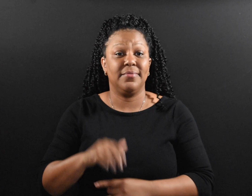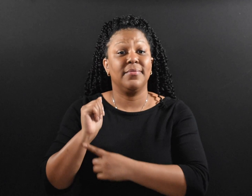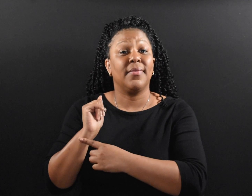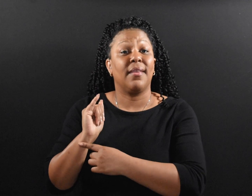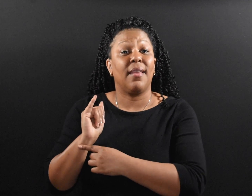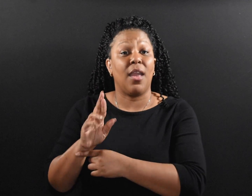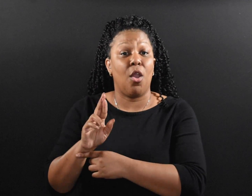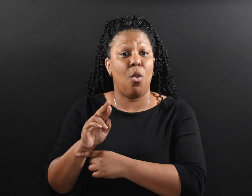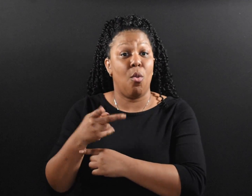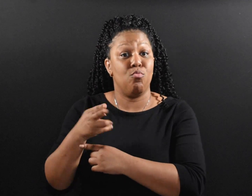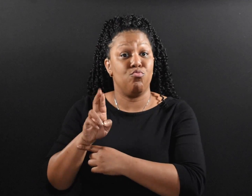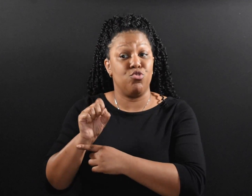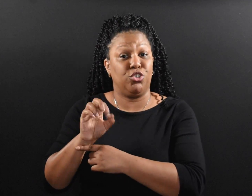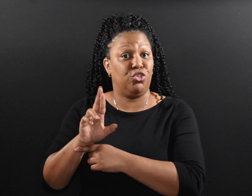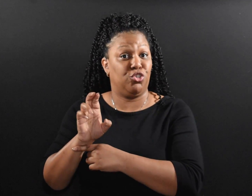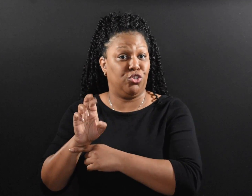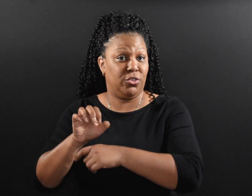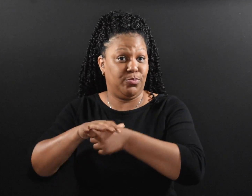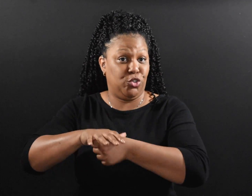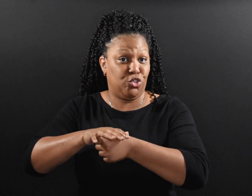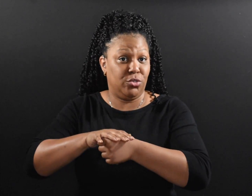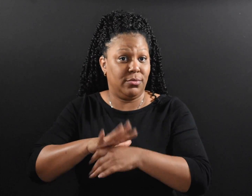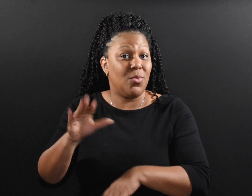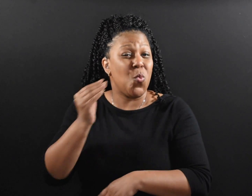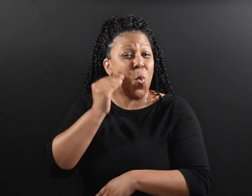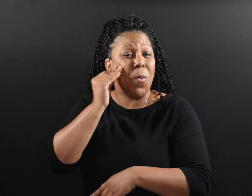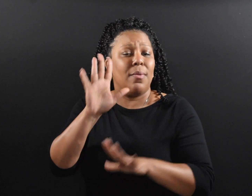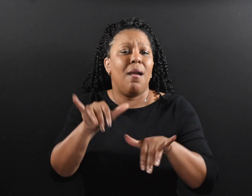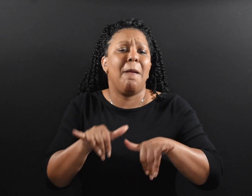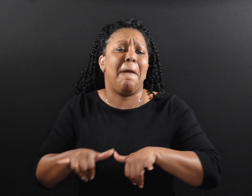Air pressure Homes commonly operate